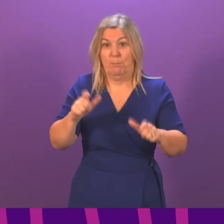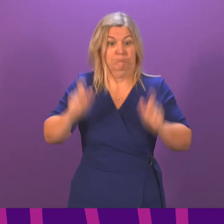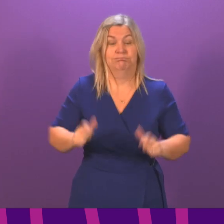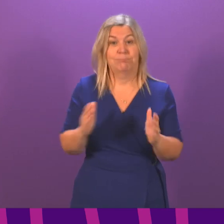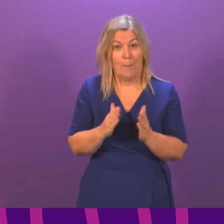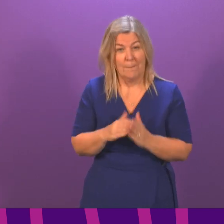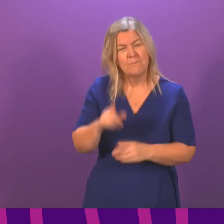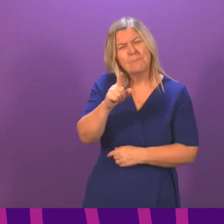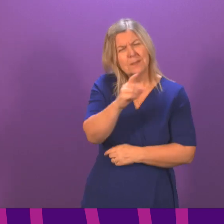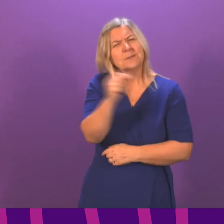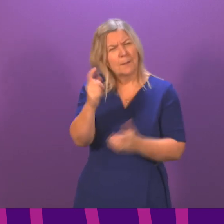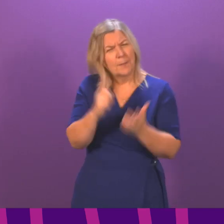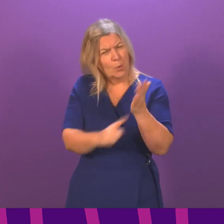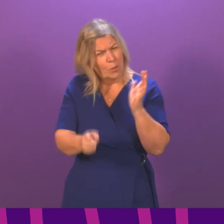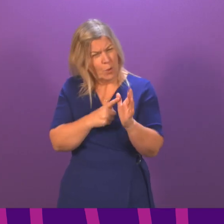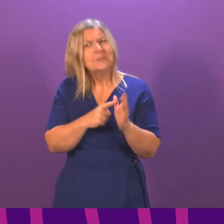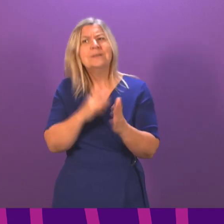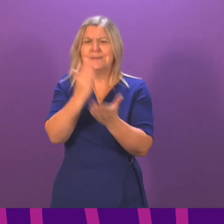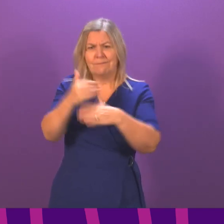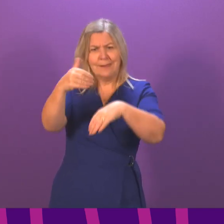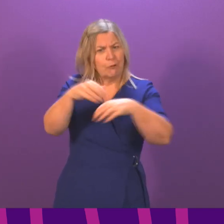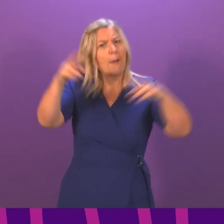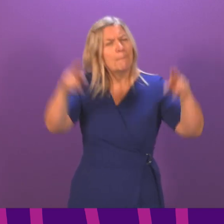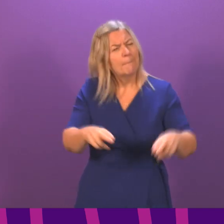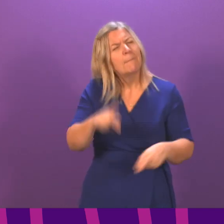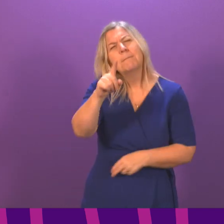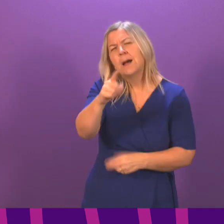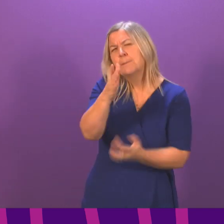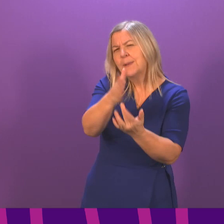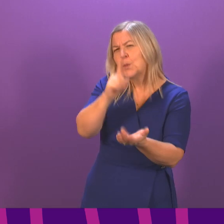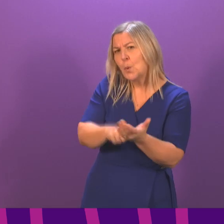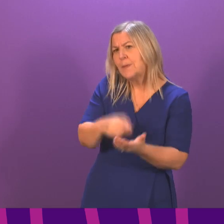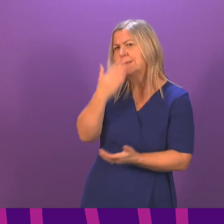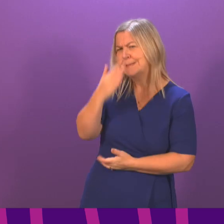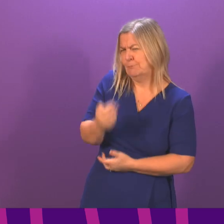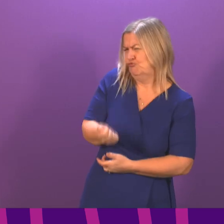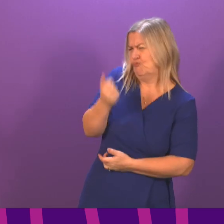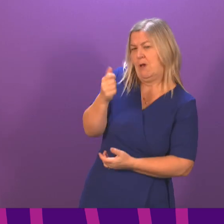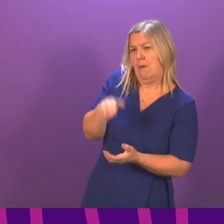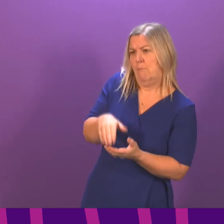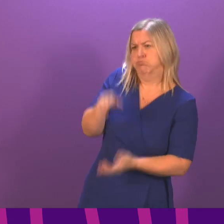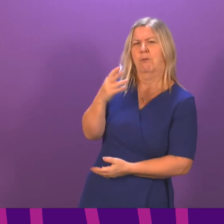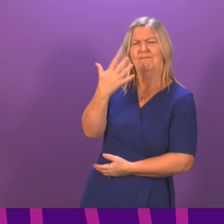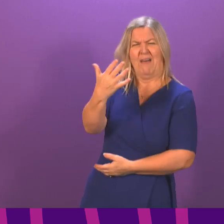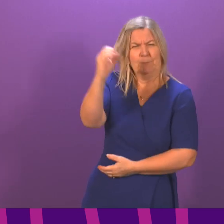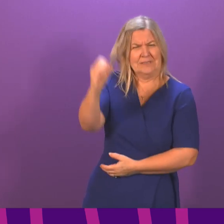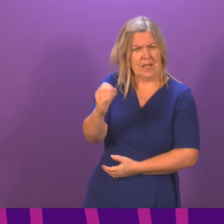is rare, in that there has been a 5 per cent increase, even if we discount crimes that